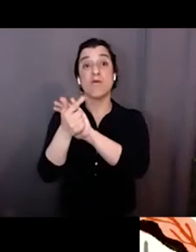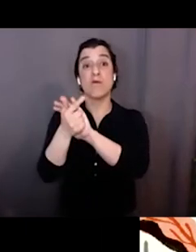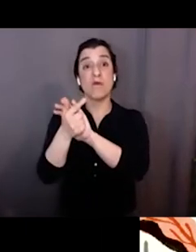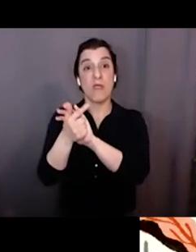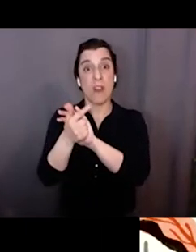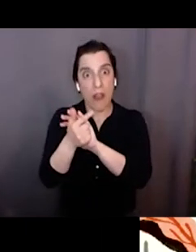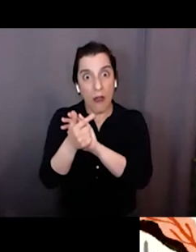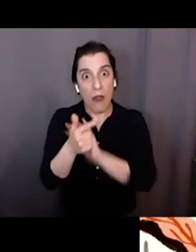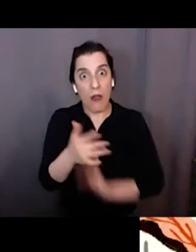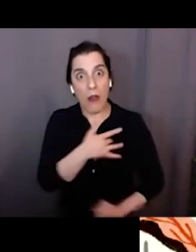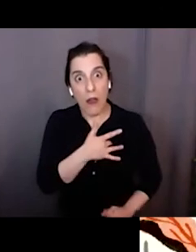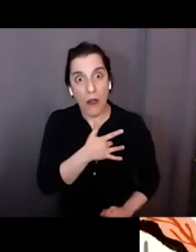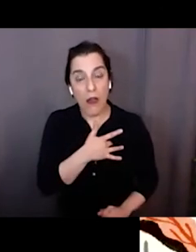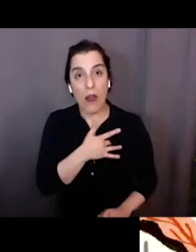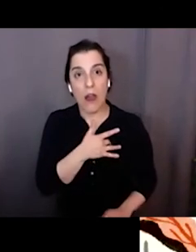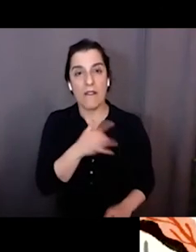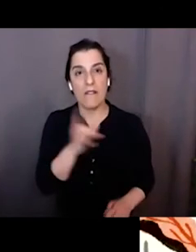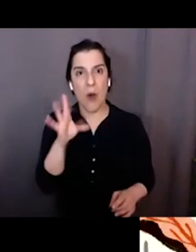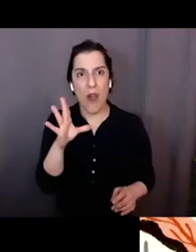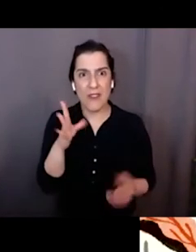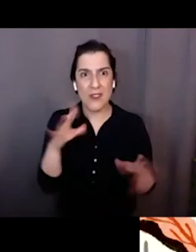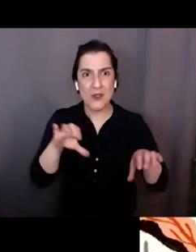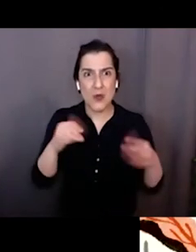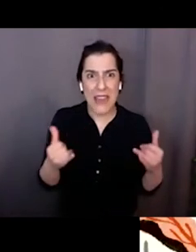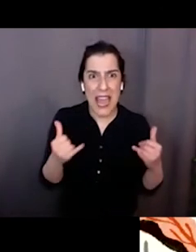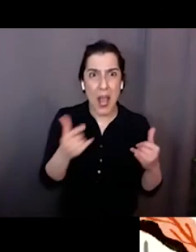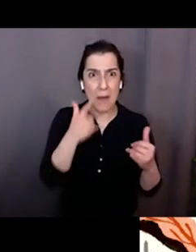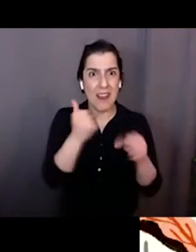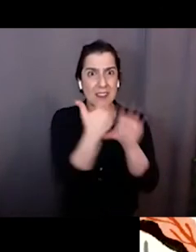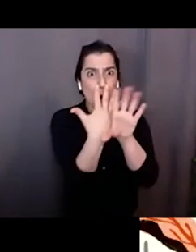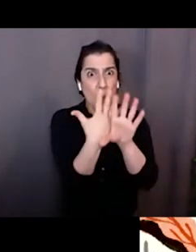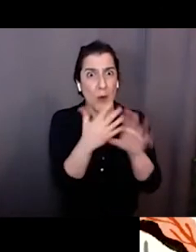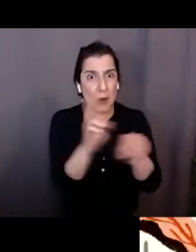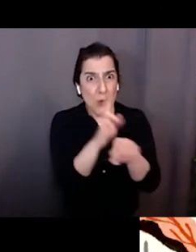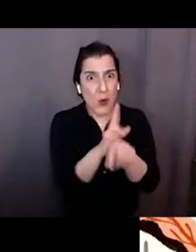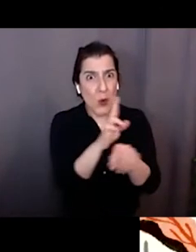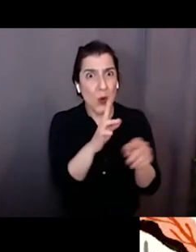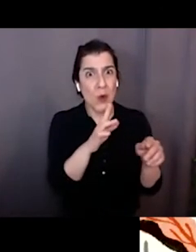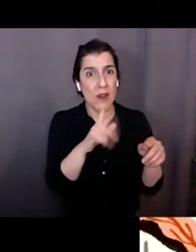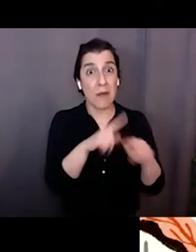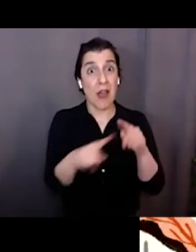awful thing to do during this time because that was the glue binding people together. But unless there's a concerted, uh,